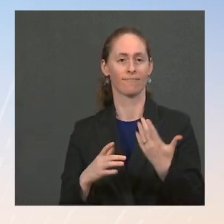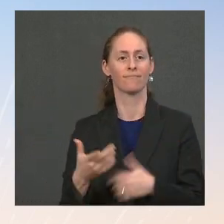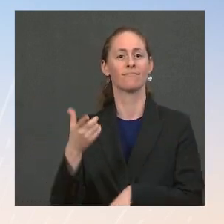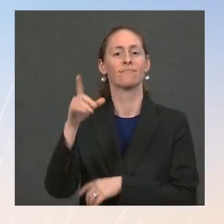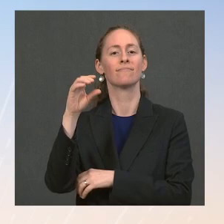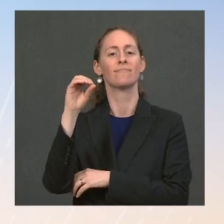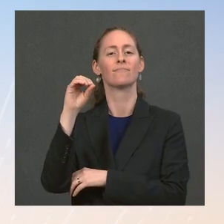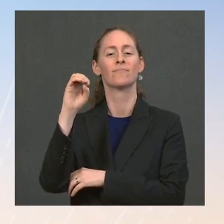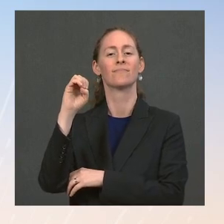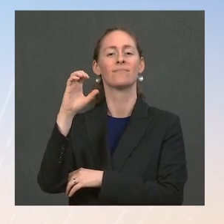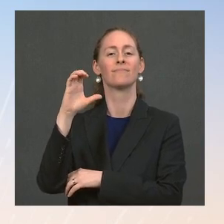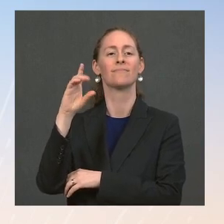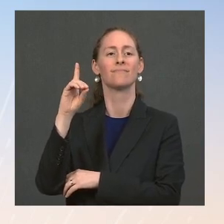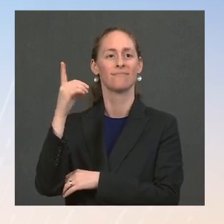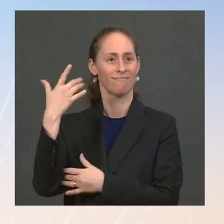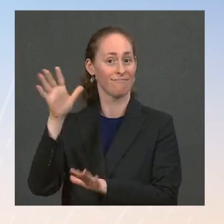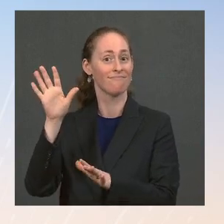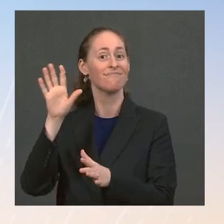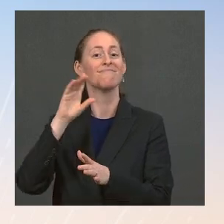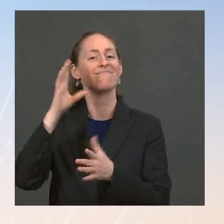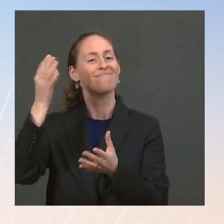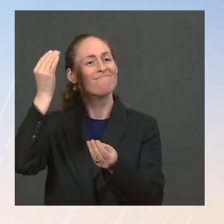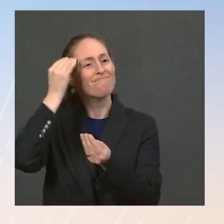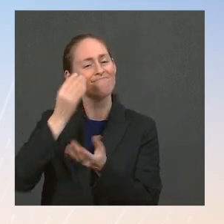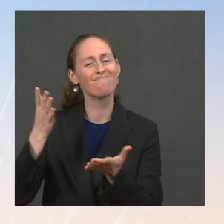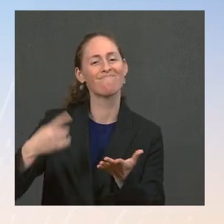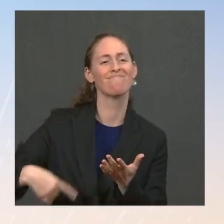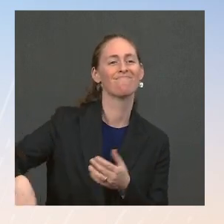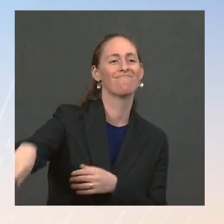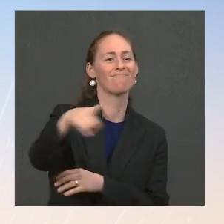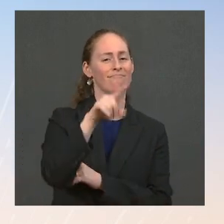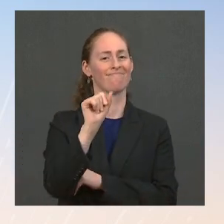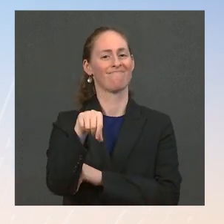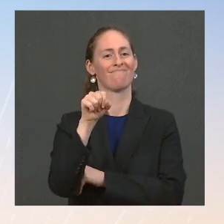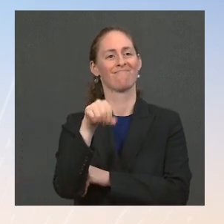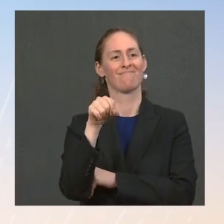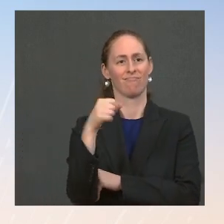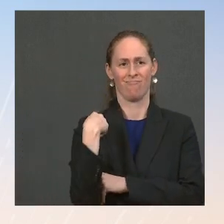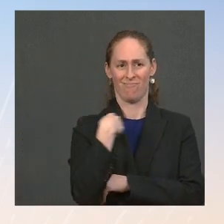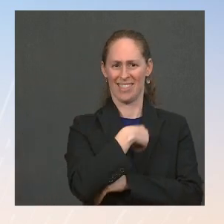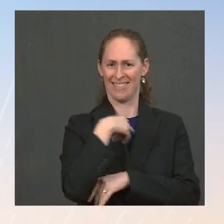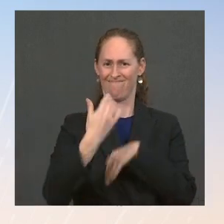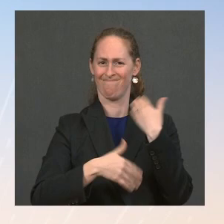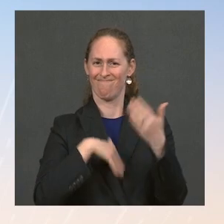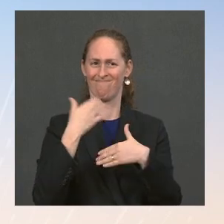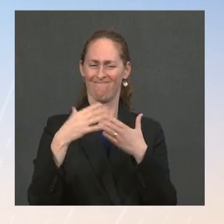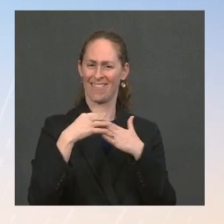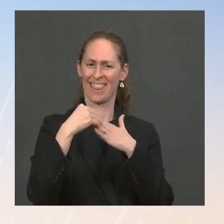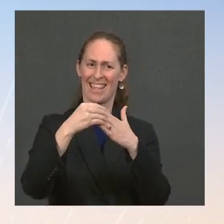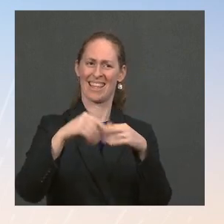shows how American leadership and diplomacy can advance the economic interests of American working families.